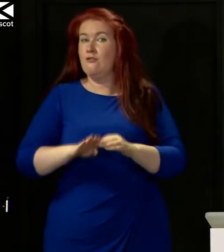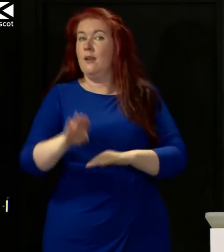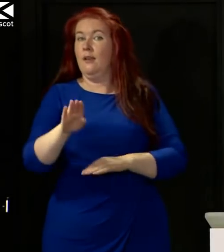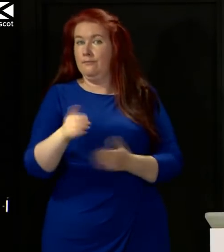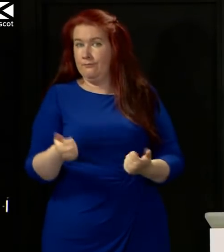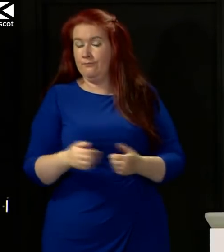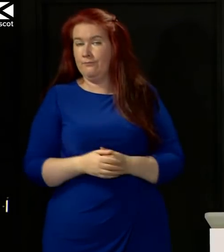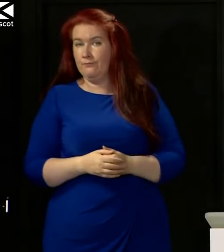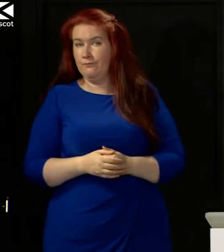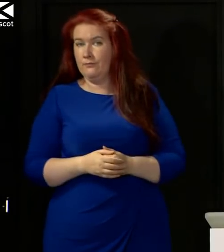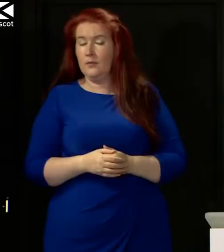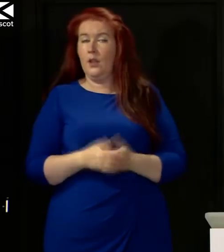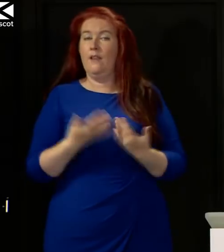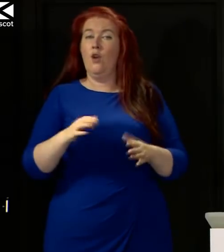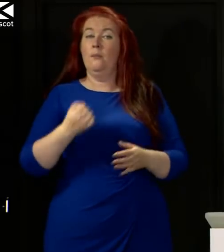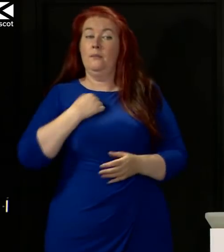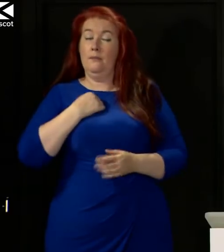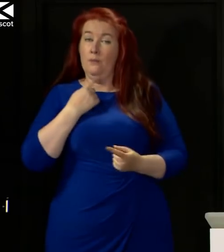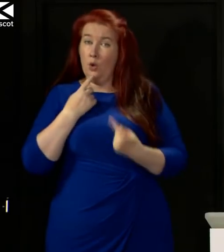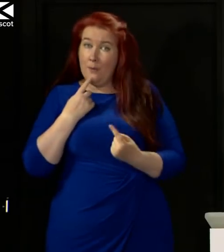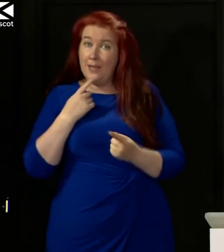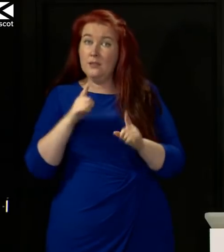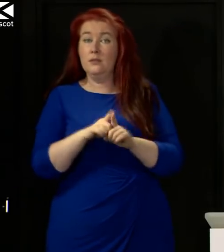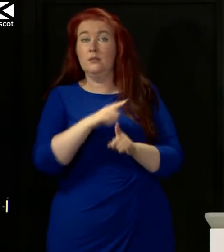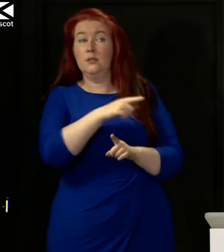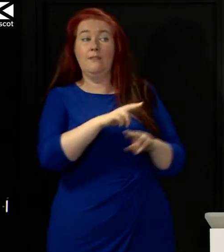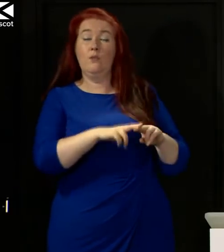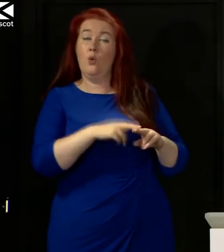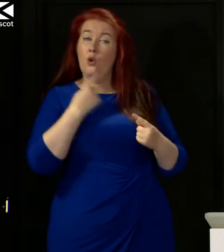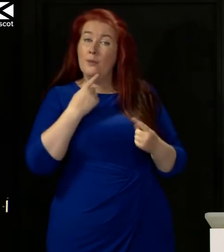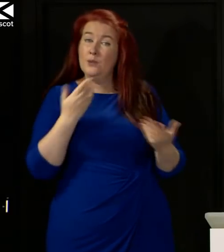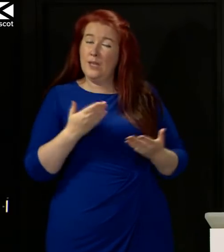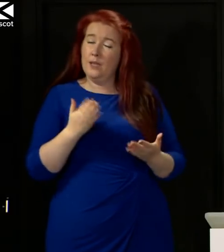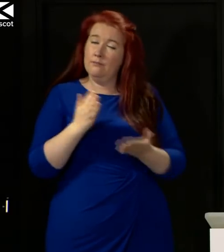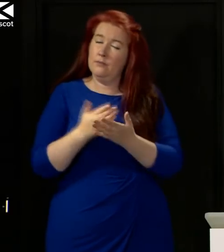that both I and Fiona have made today, you will see that the emphasis is very much on